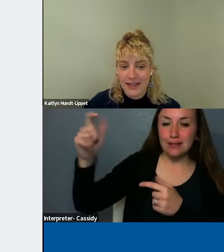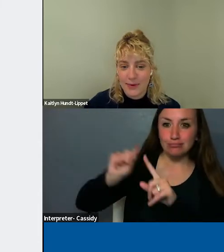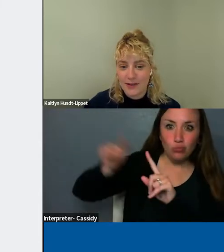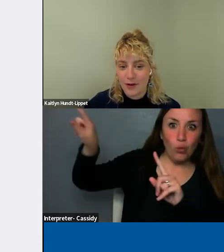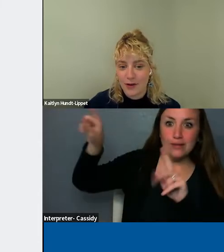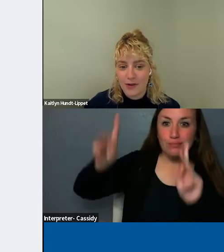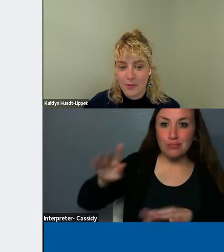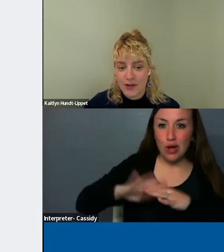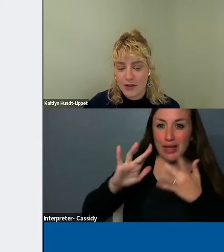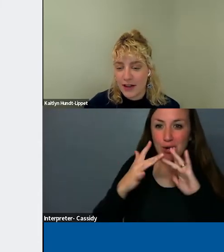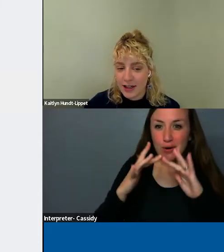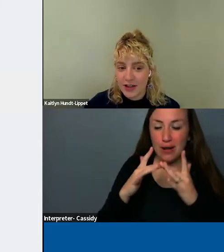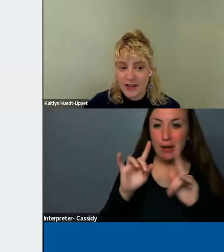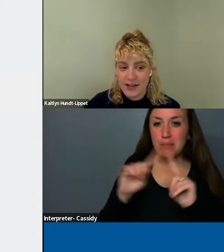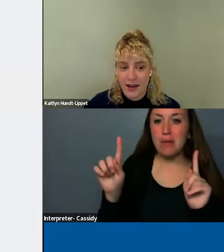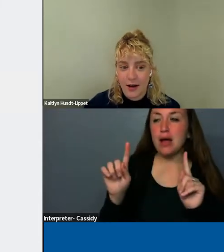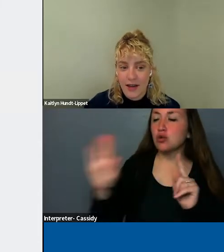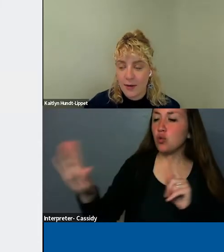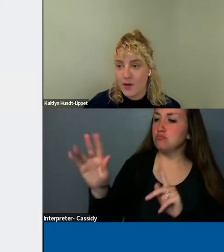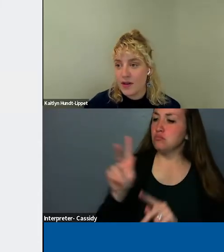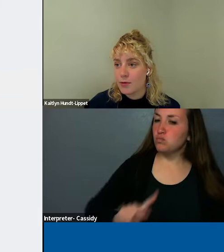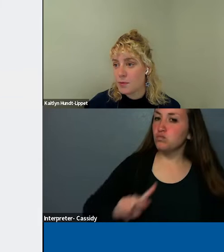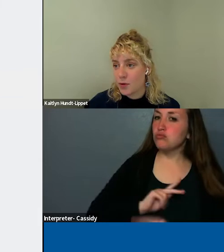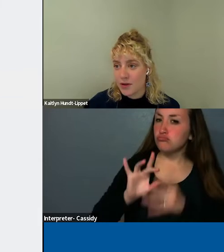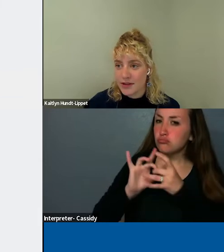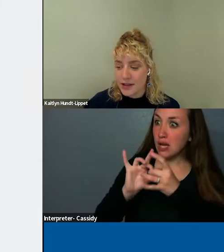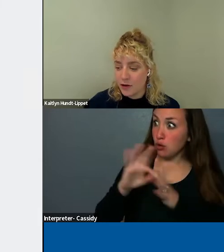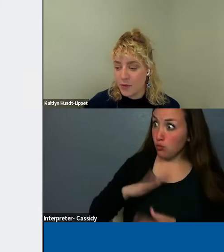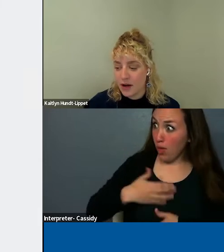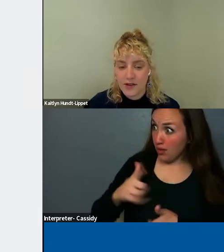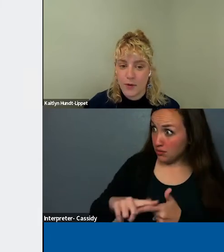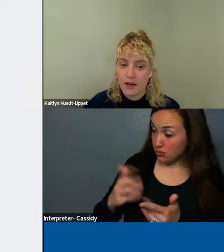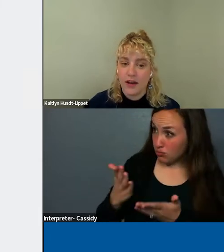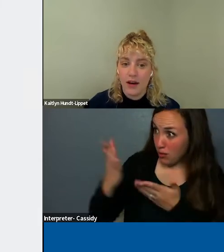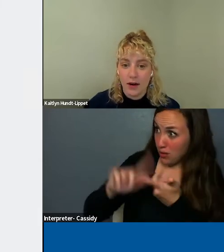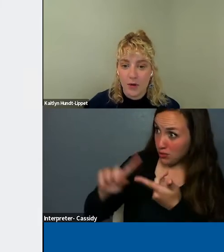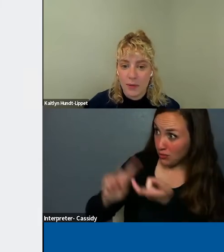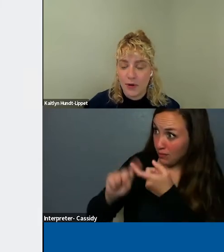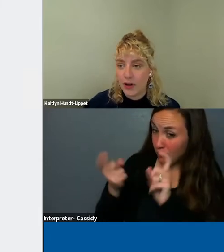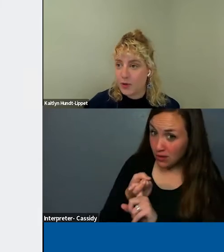Making space for those personal connections and empathy both with yourself, but also with other people